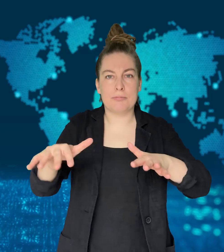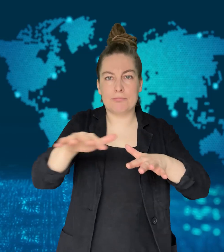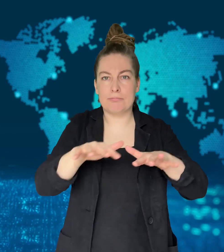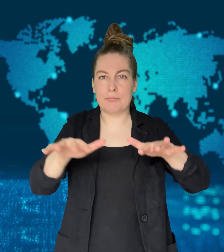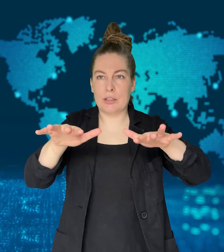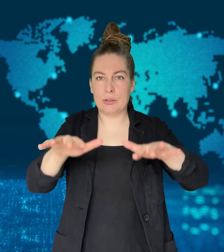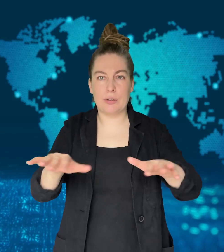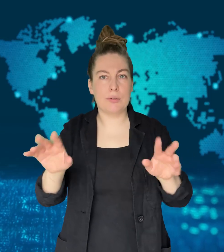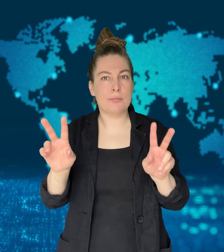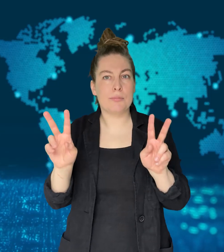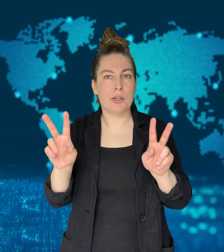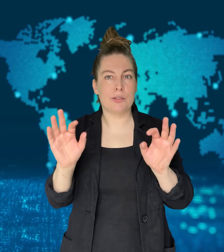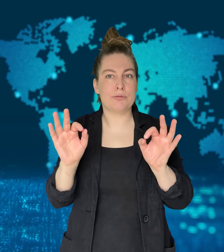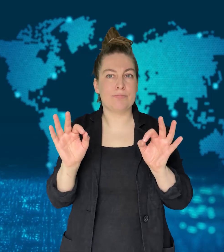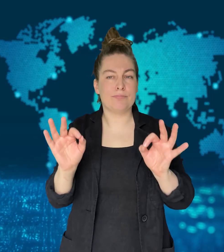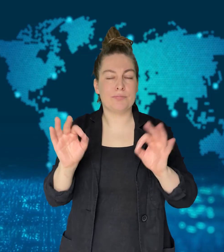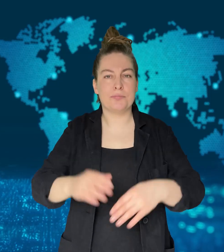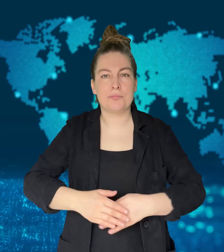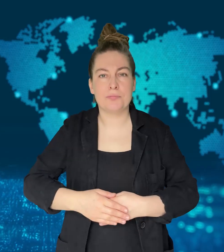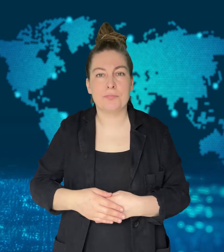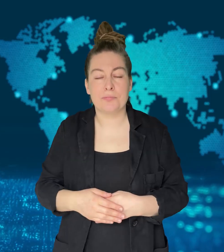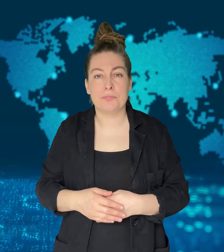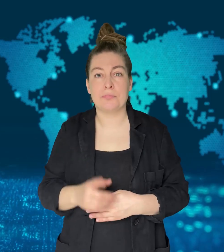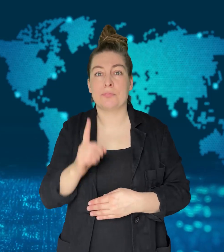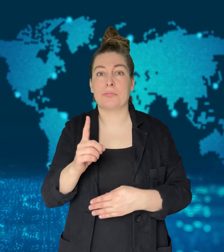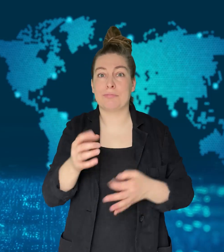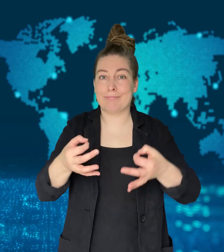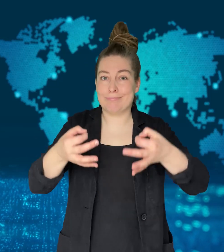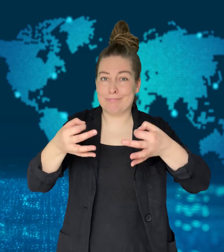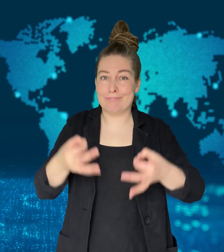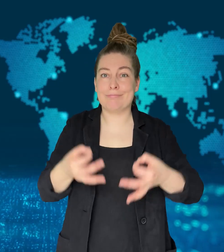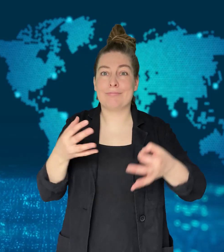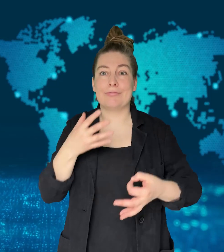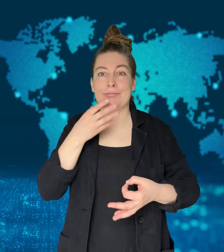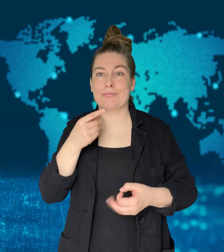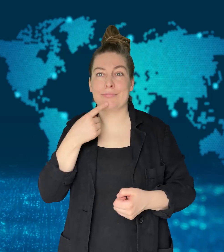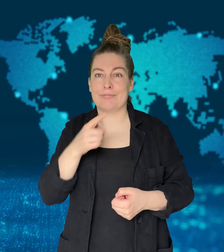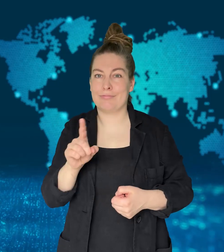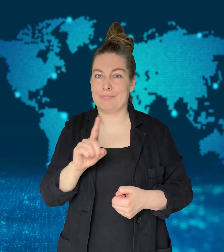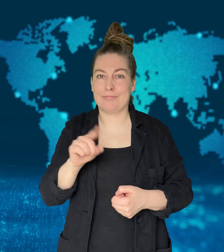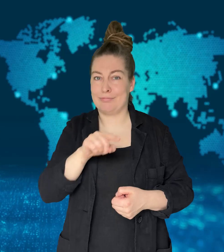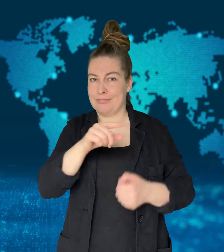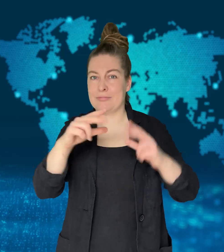continue to operate in the country,